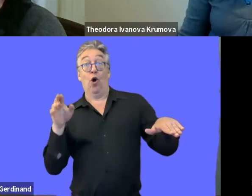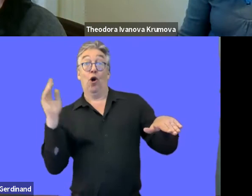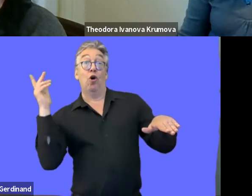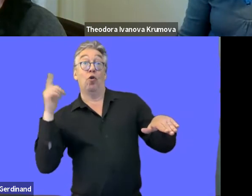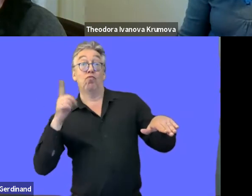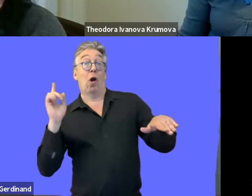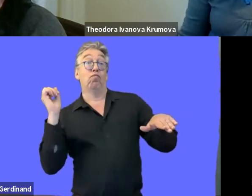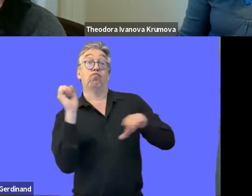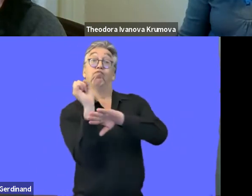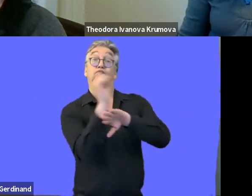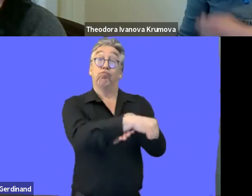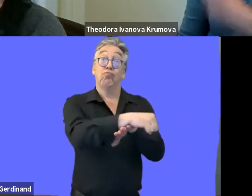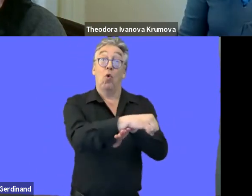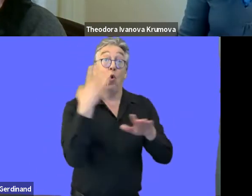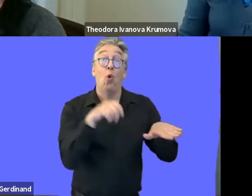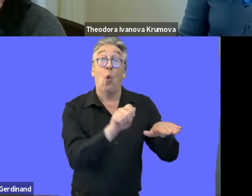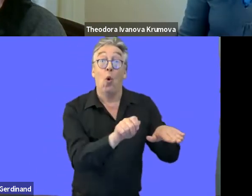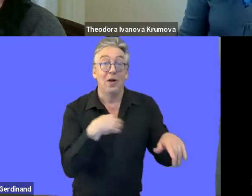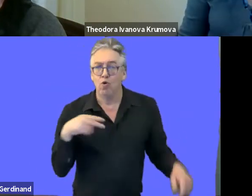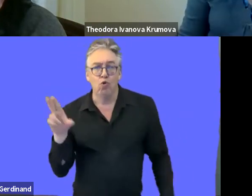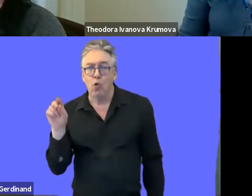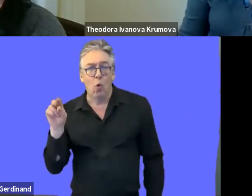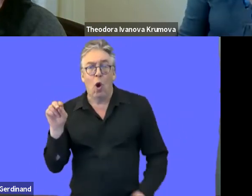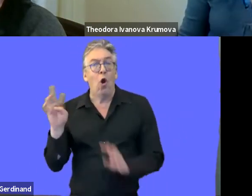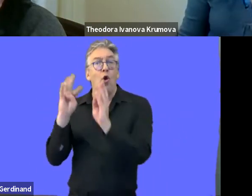the committees cannot assess facts and evidence